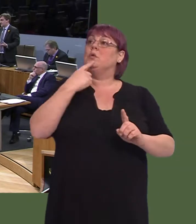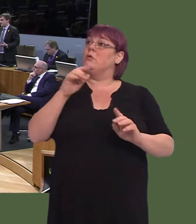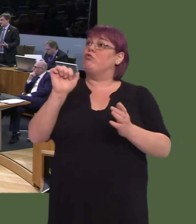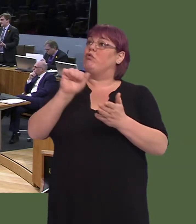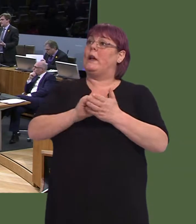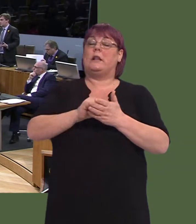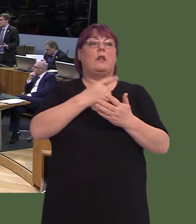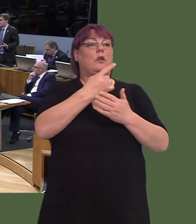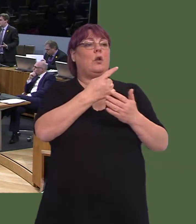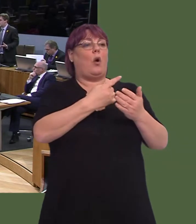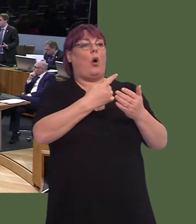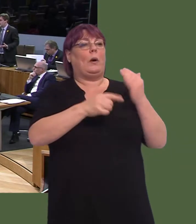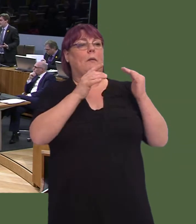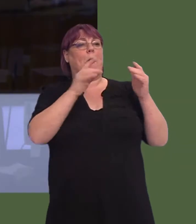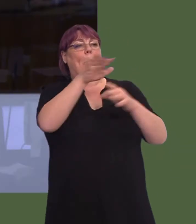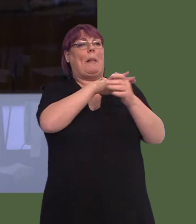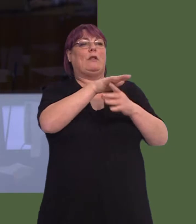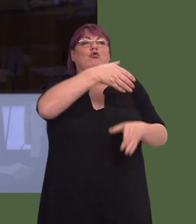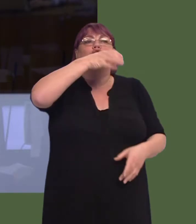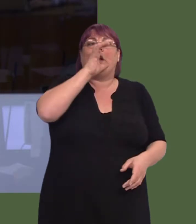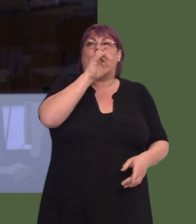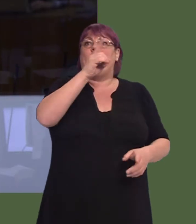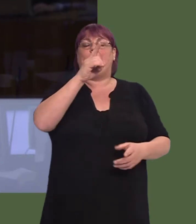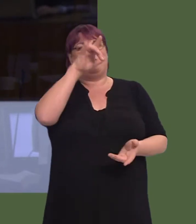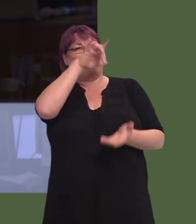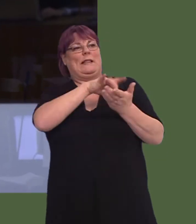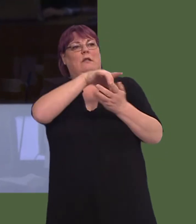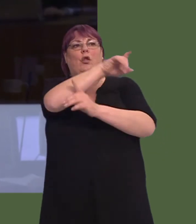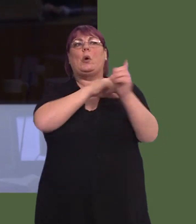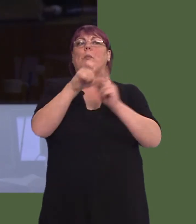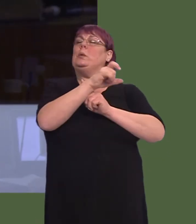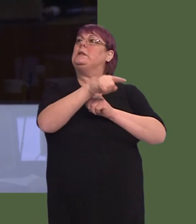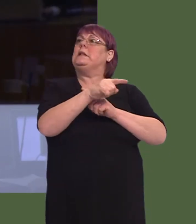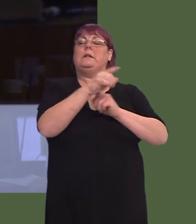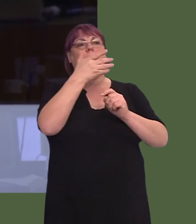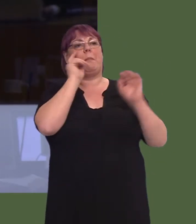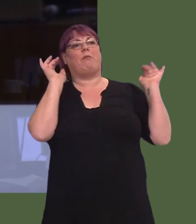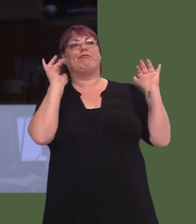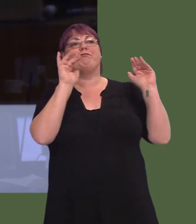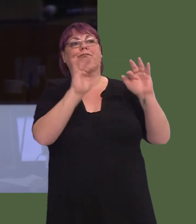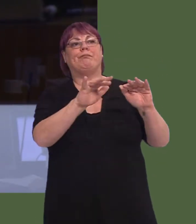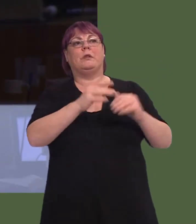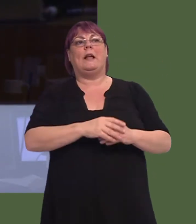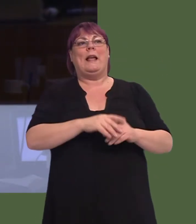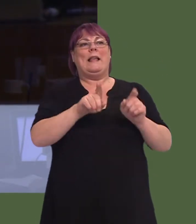They are, for many of our rural communities particularly, the heart of our communities, and, when you lose the pub, you lose the hub of the local community.